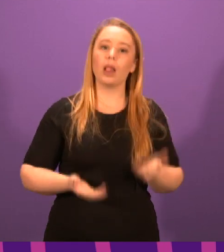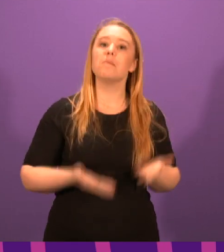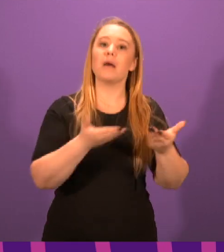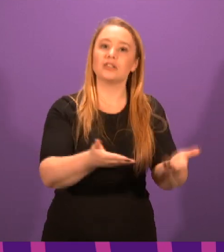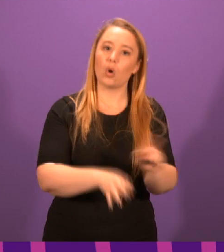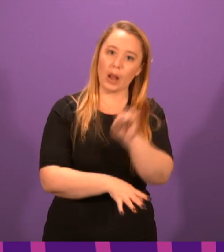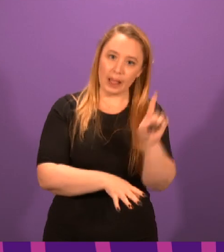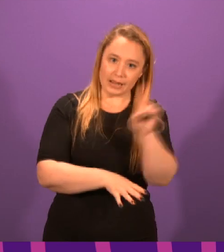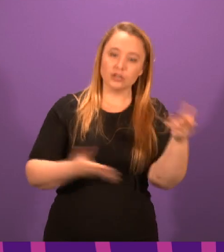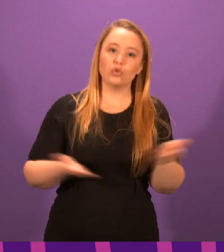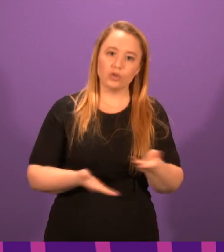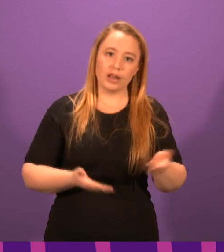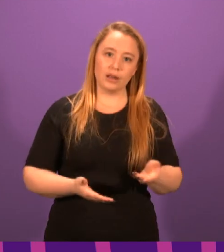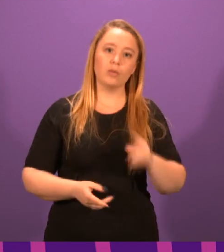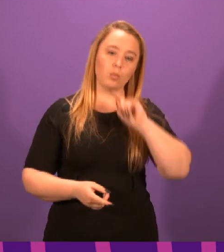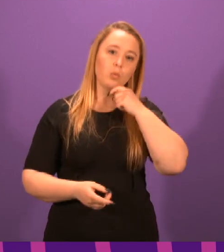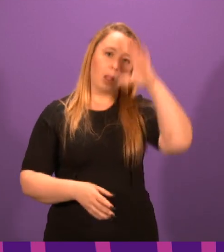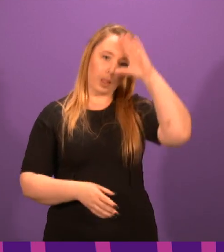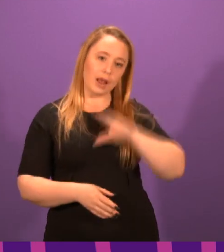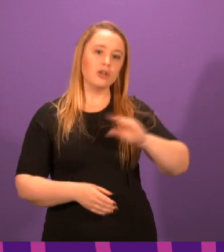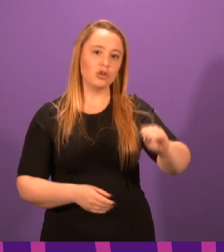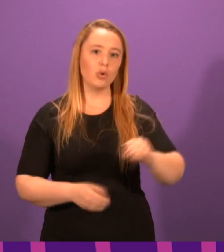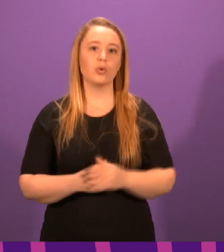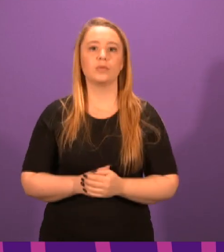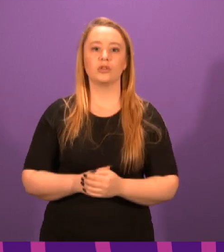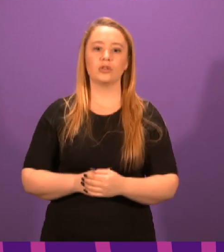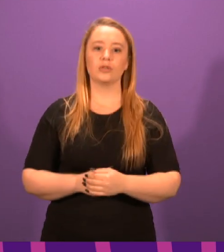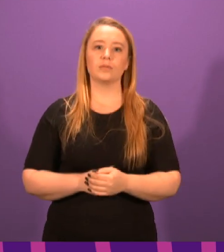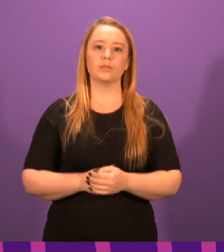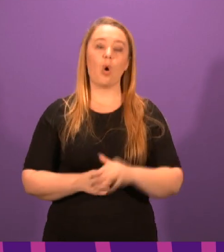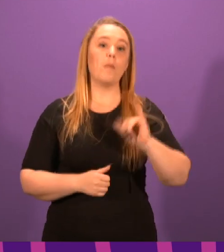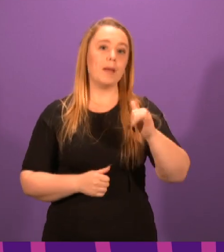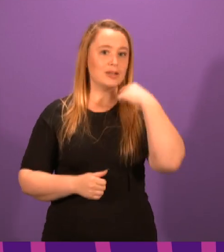later today, if it is possible for my officials to get it to her, or first thing tomorrow.